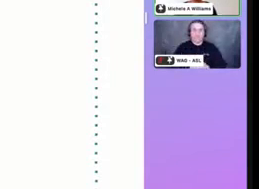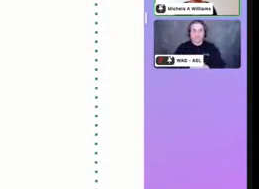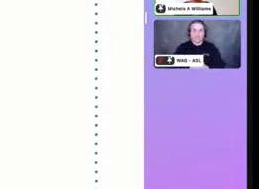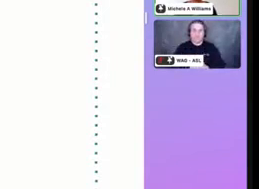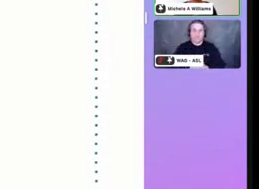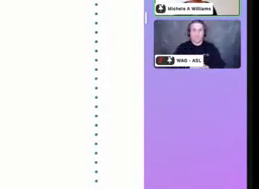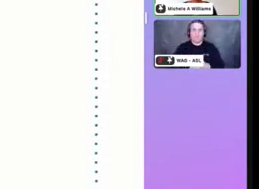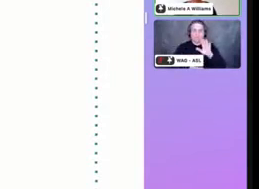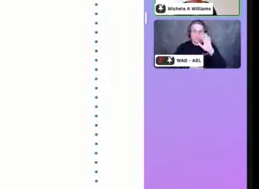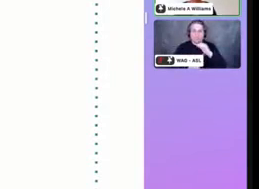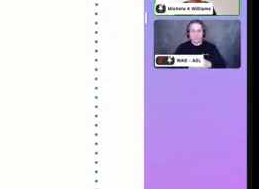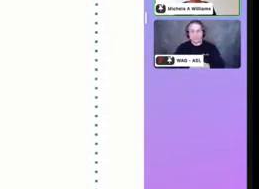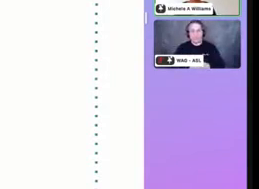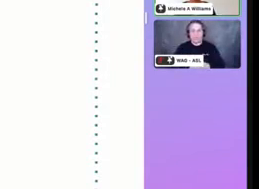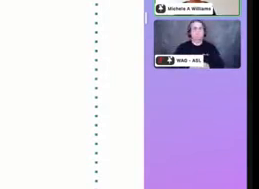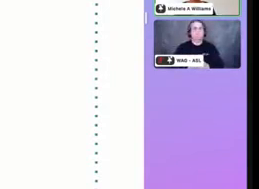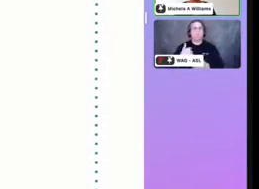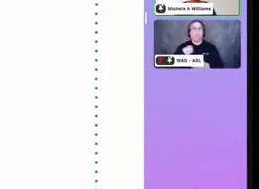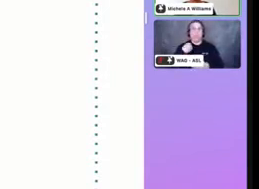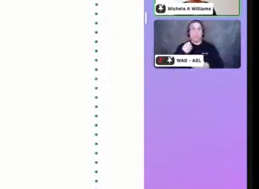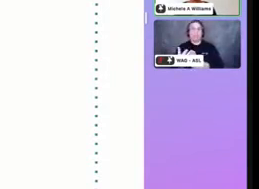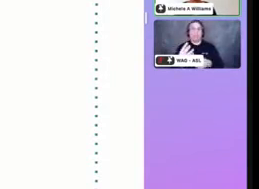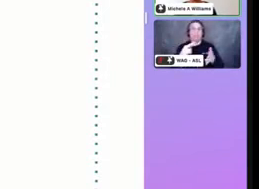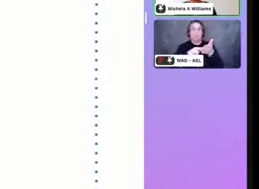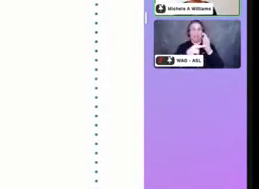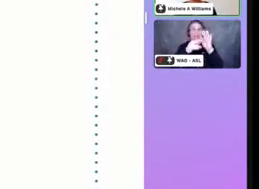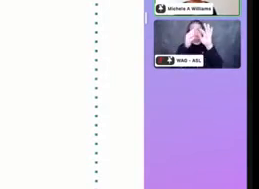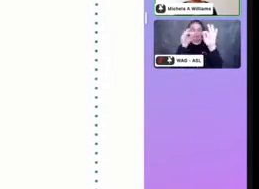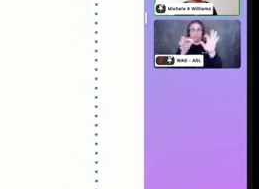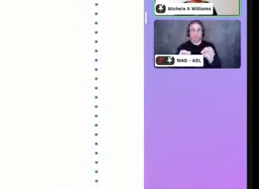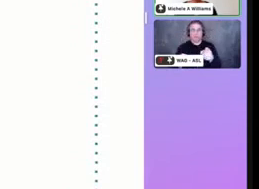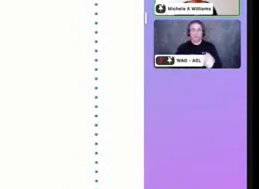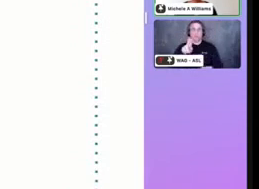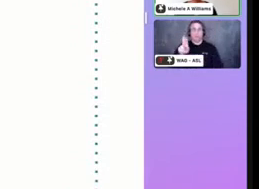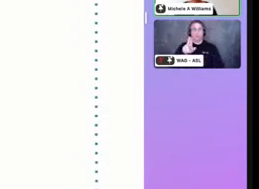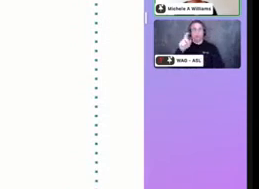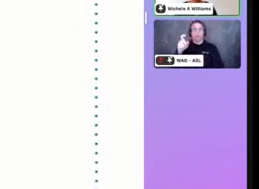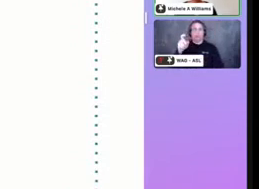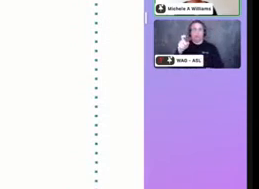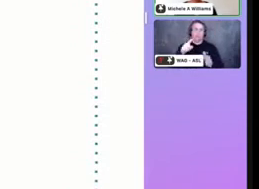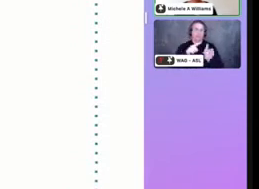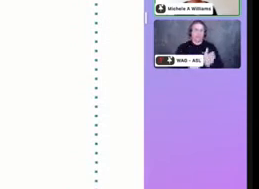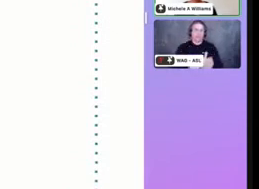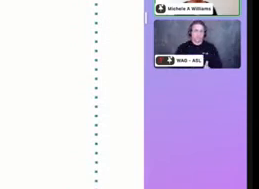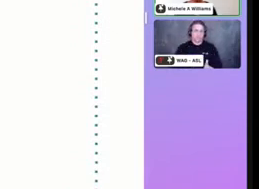reveal valuable which can be fed into the design process. Now, the thing is when people hear